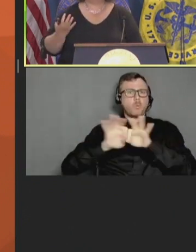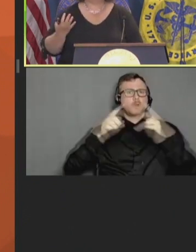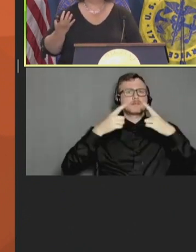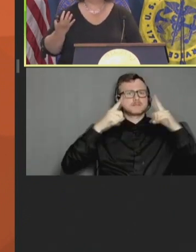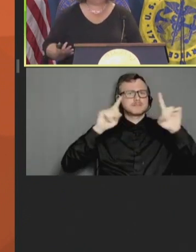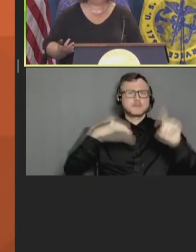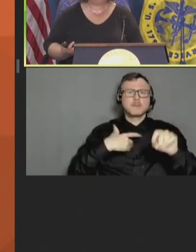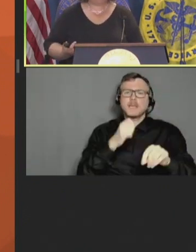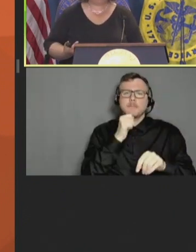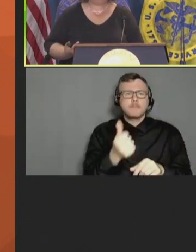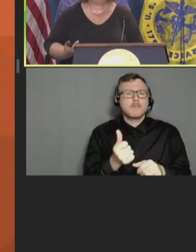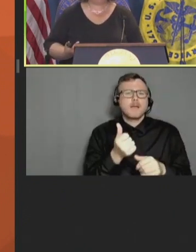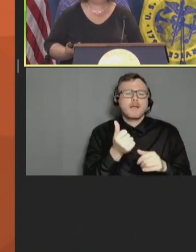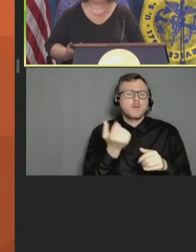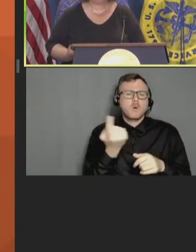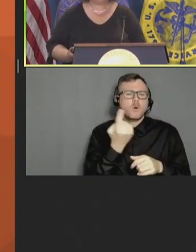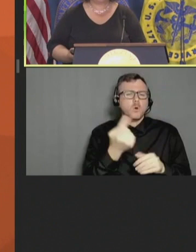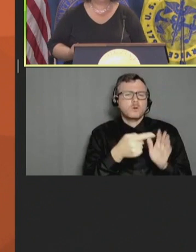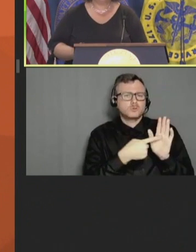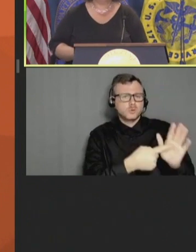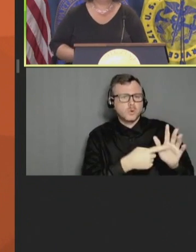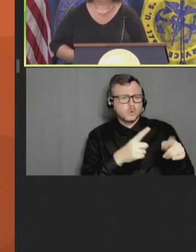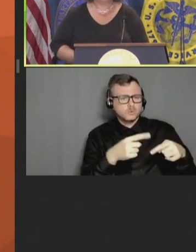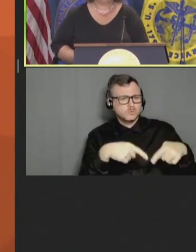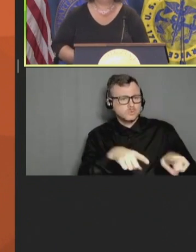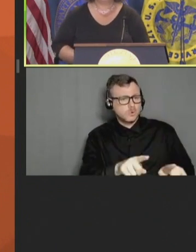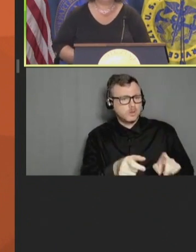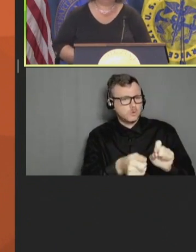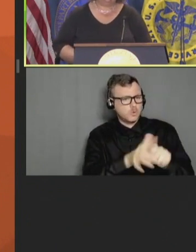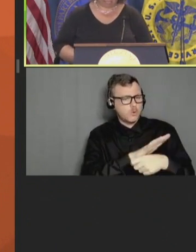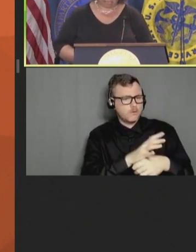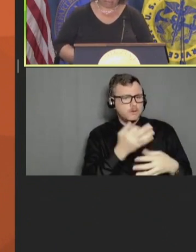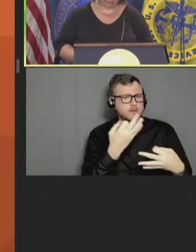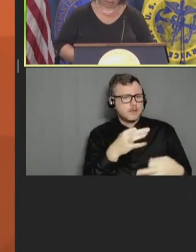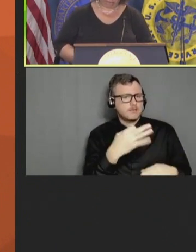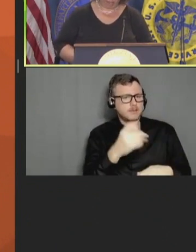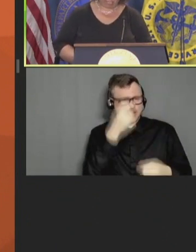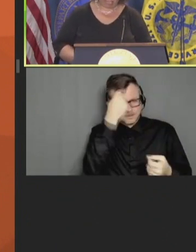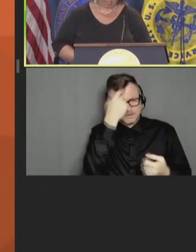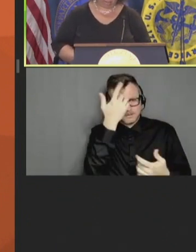portrayed that way throughout the COVID pandemic. We did have a huge success in vaccinating the